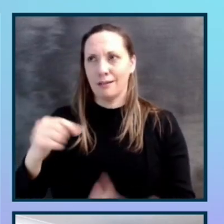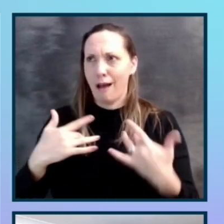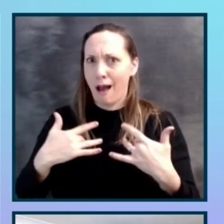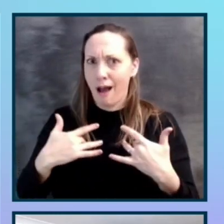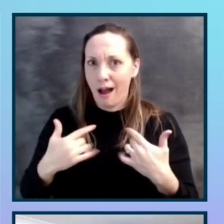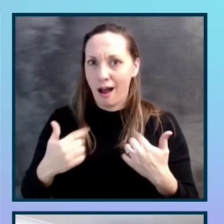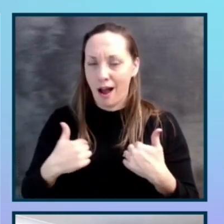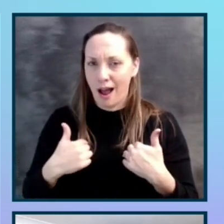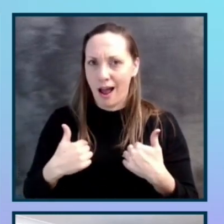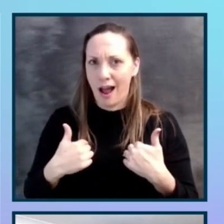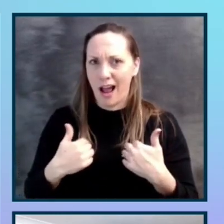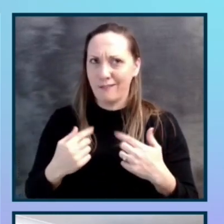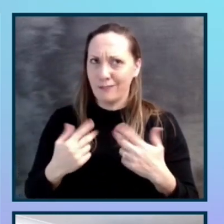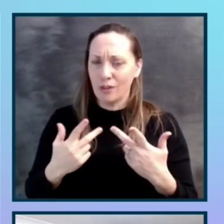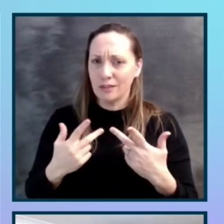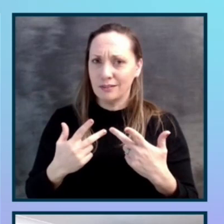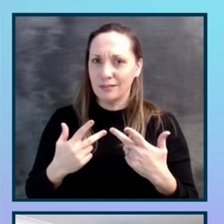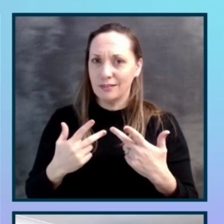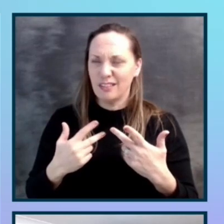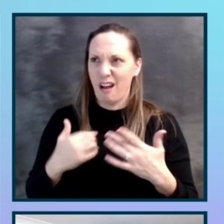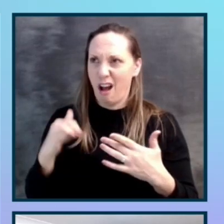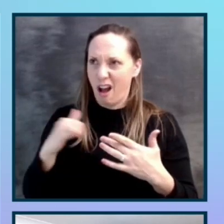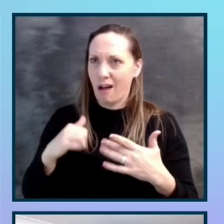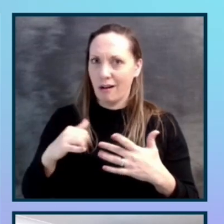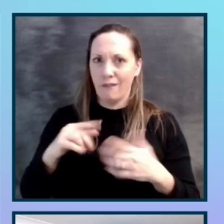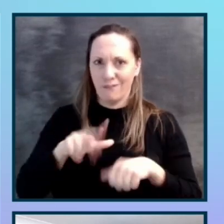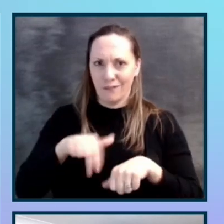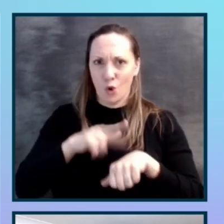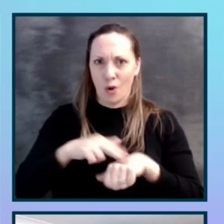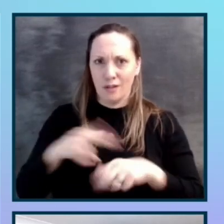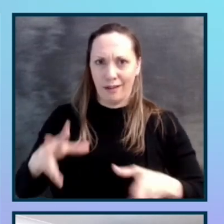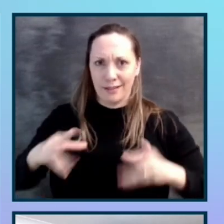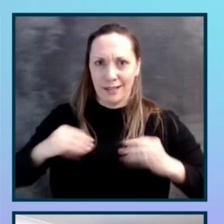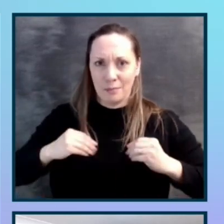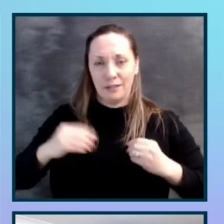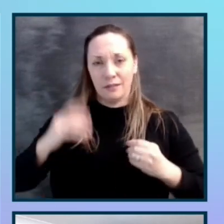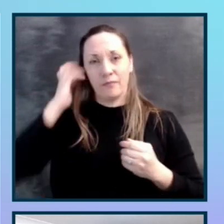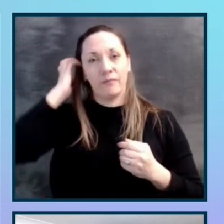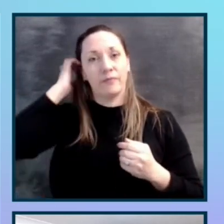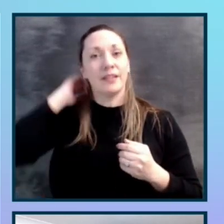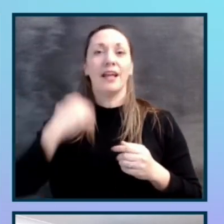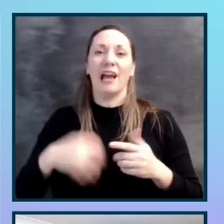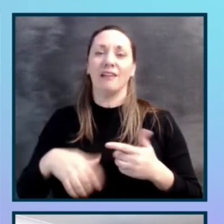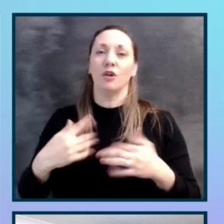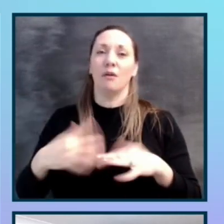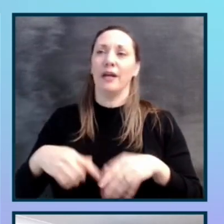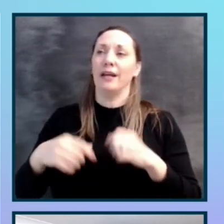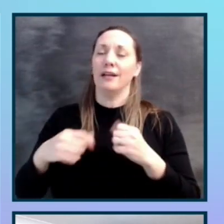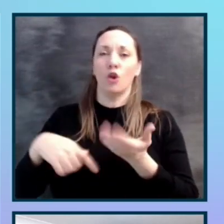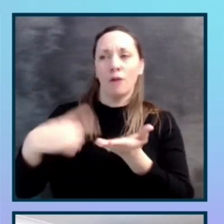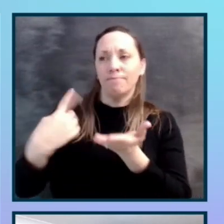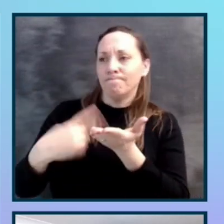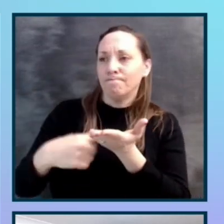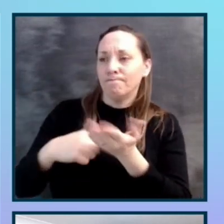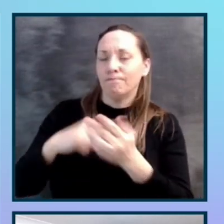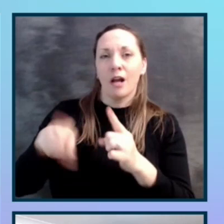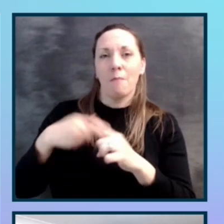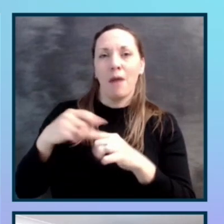you know, very, very much flirted that I accepted. And after having a big, long discussion about accessibility on the podcast,